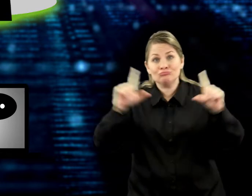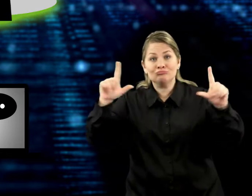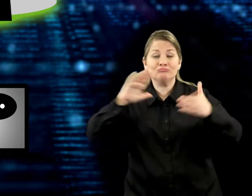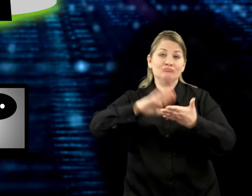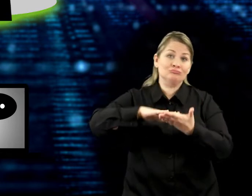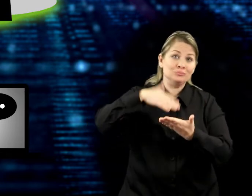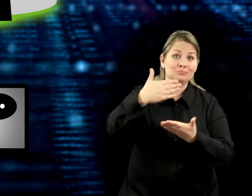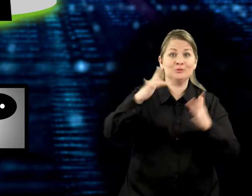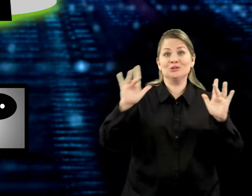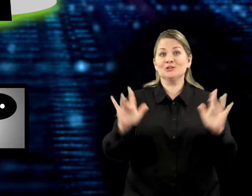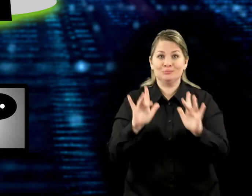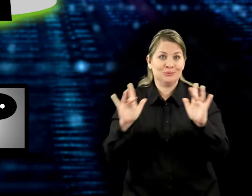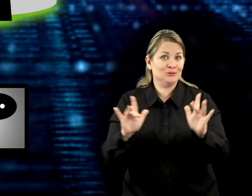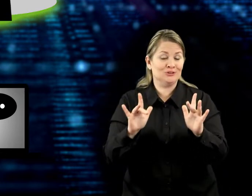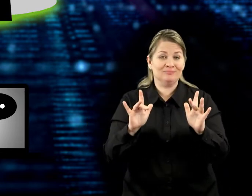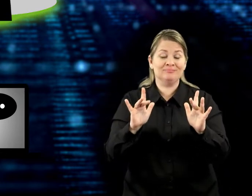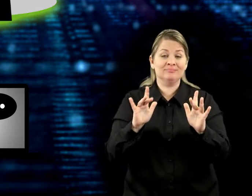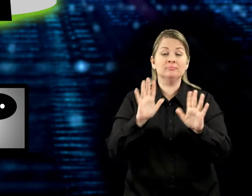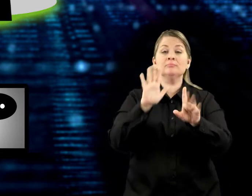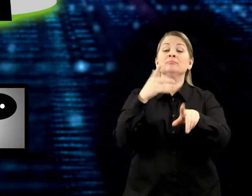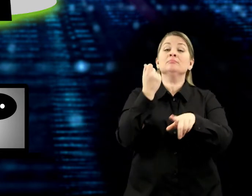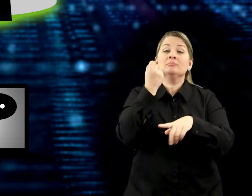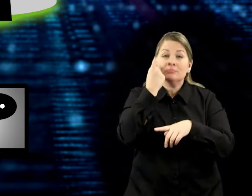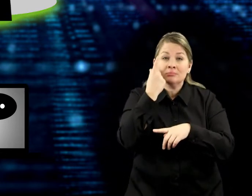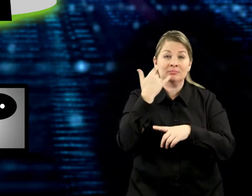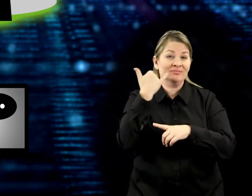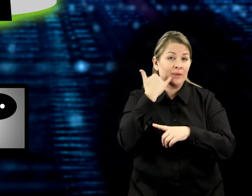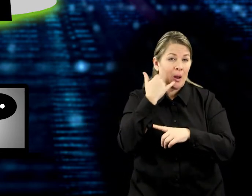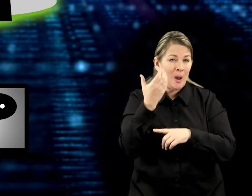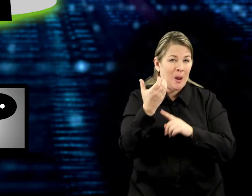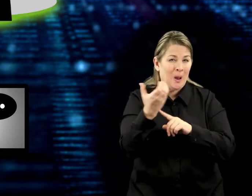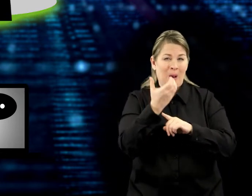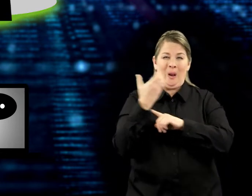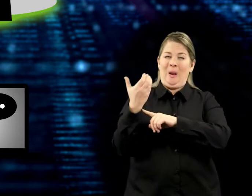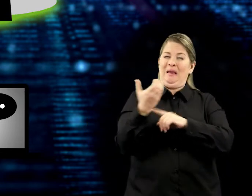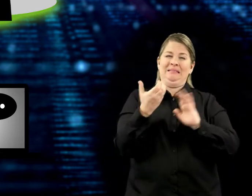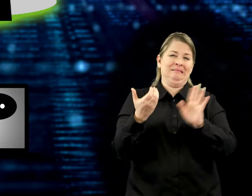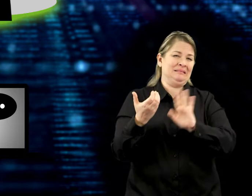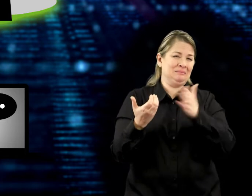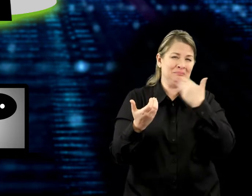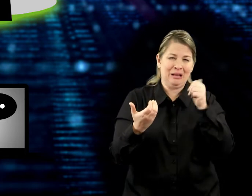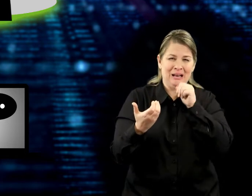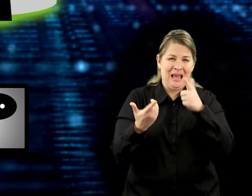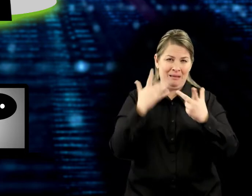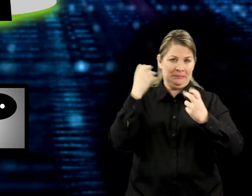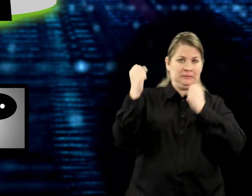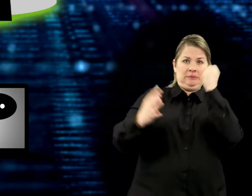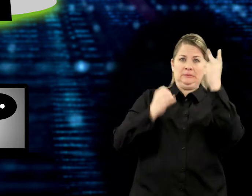connected to a monitor or screen. Because ASL is a visual language, a cell phone is not recommended